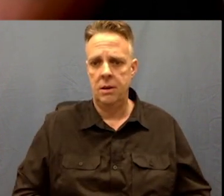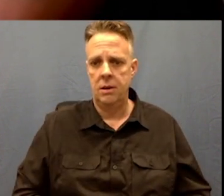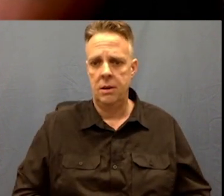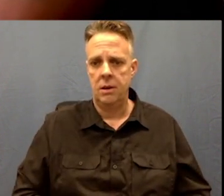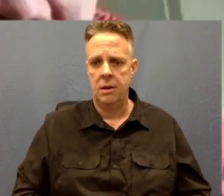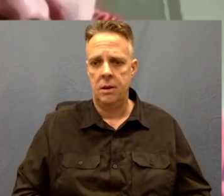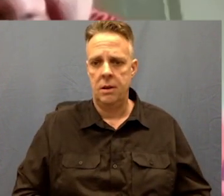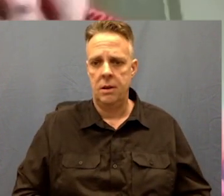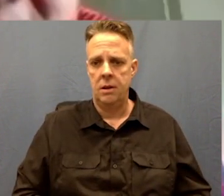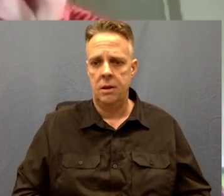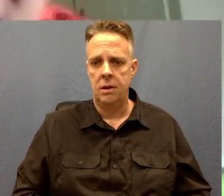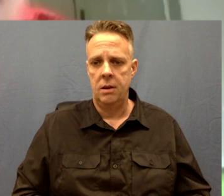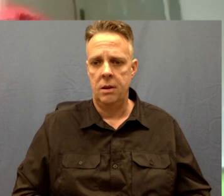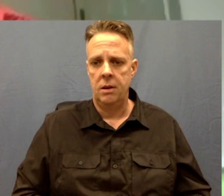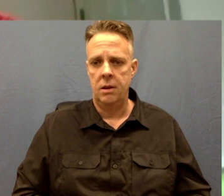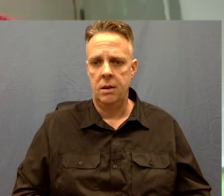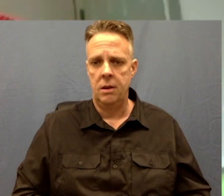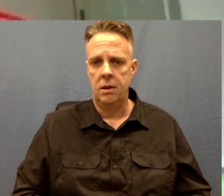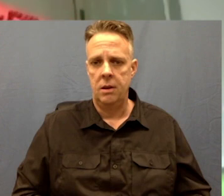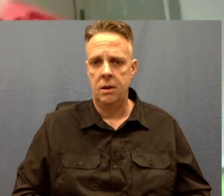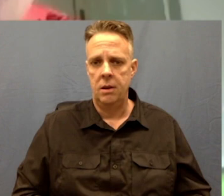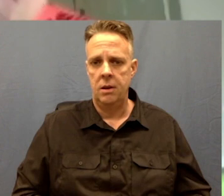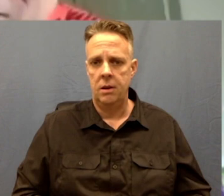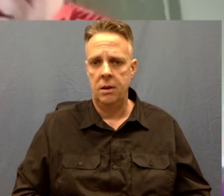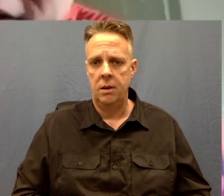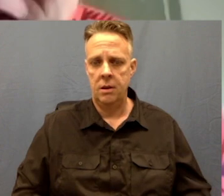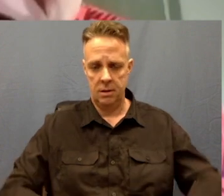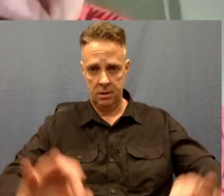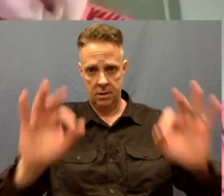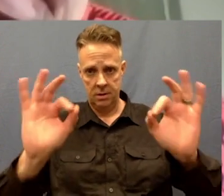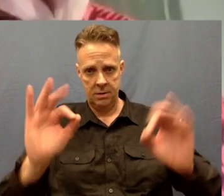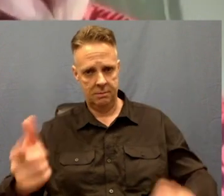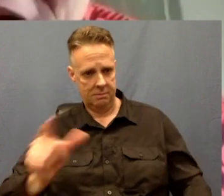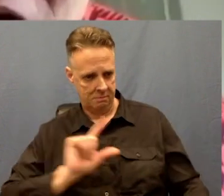KOLINI, YOU ARE NEXT. >> HERE WE GO. THANK YOU